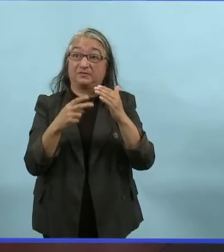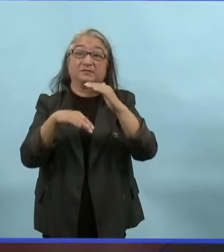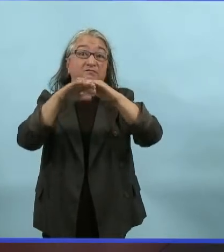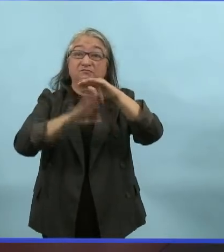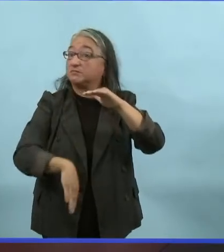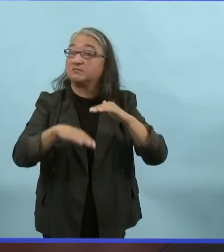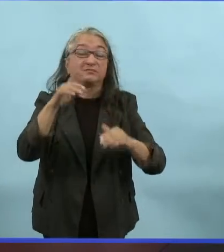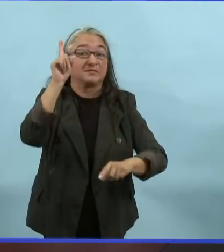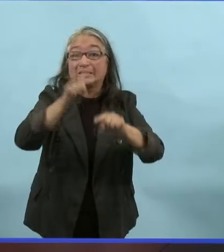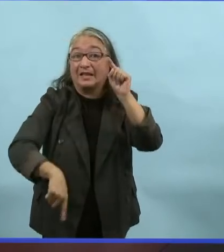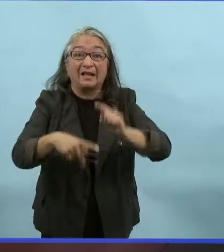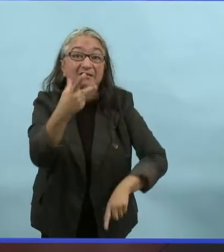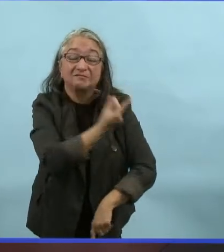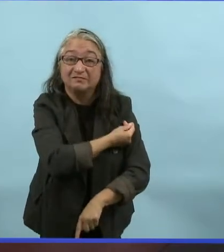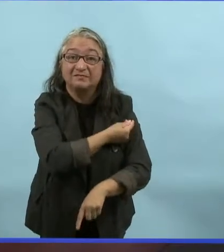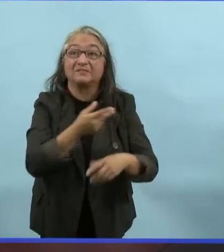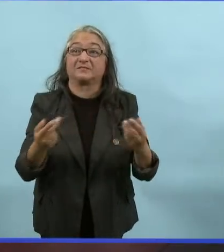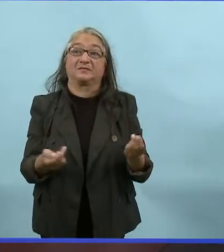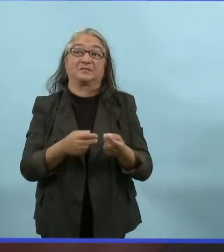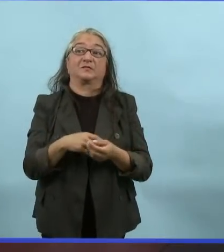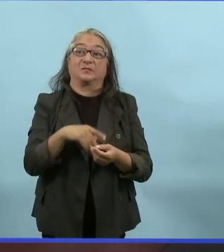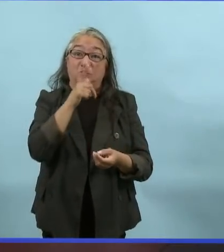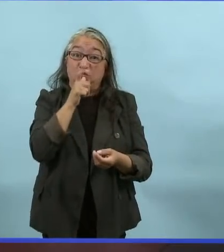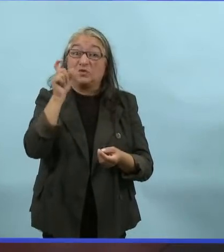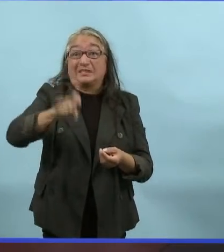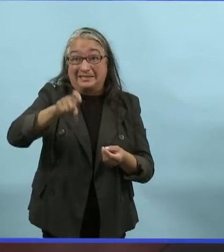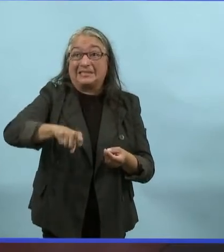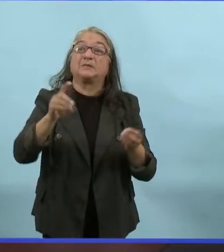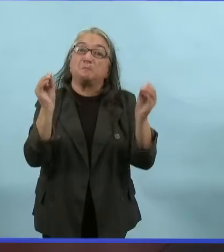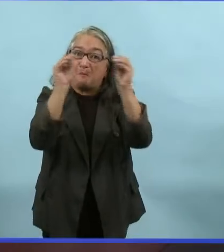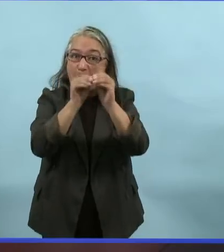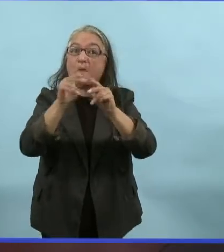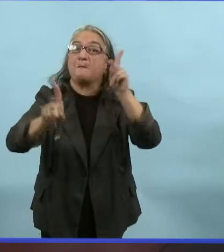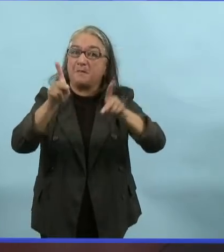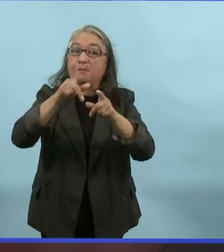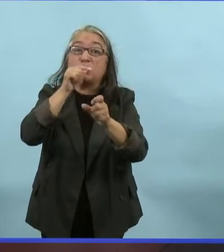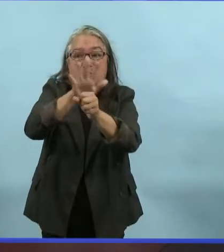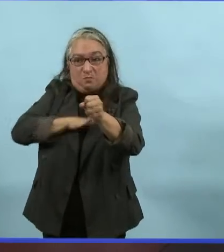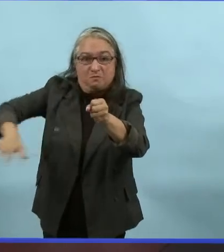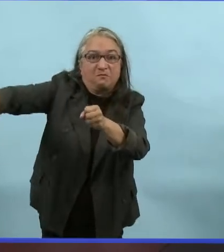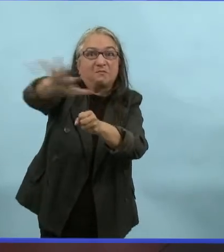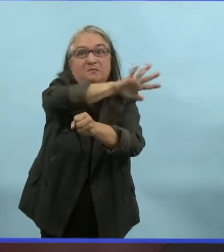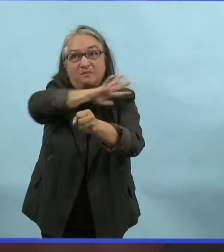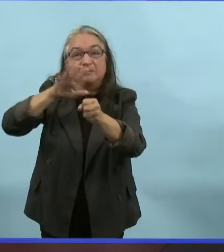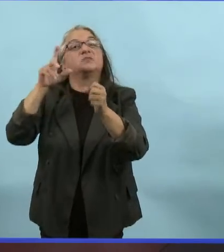the more people that are vaccinated around them protects them you know and if we have all doubly